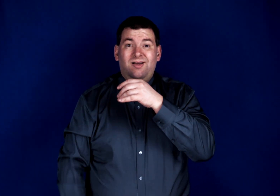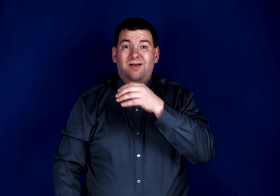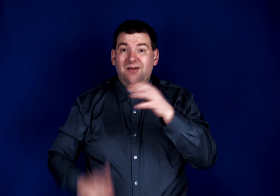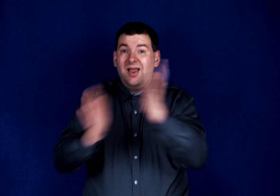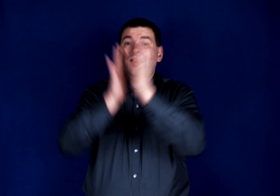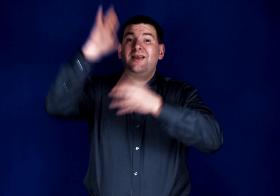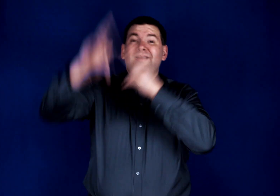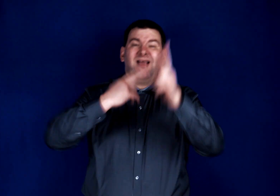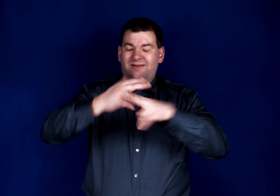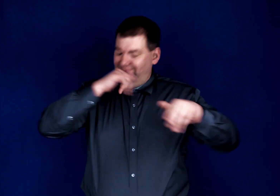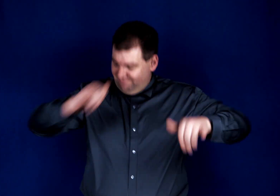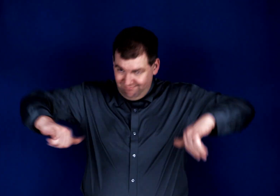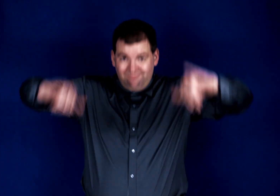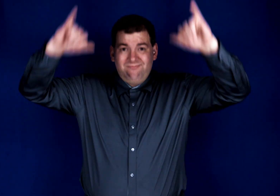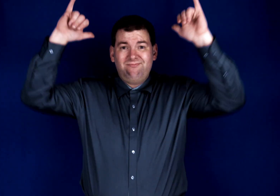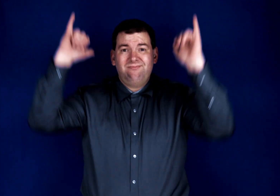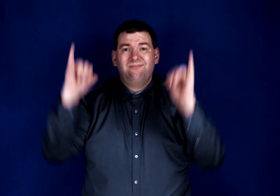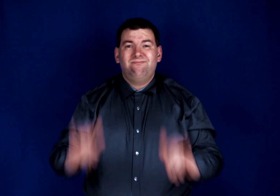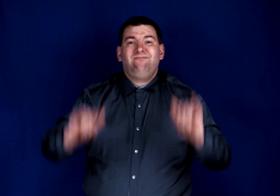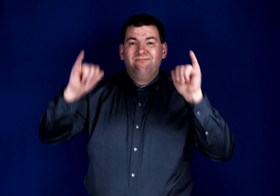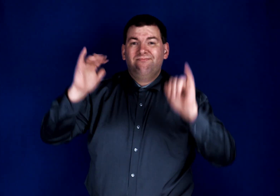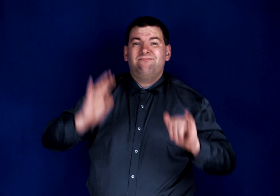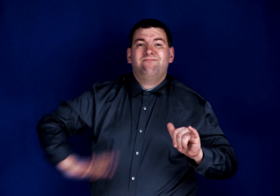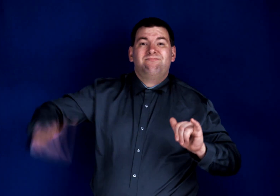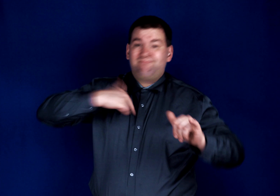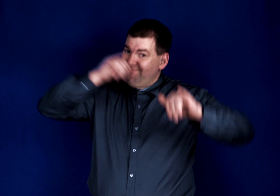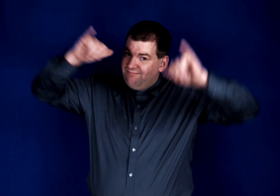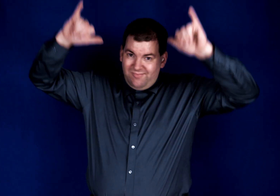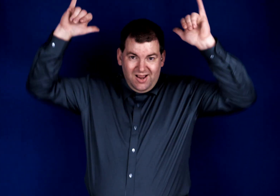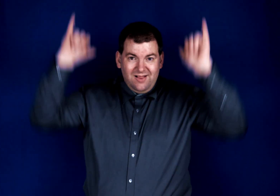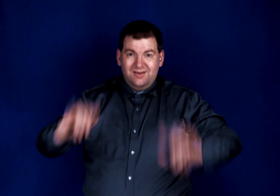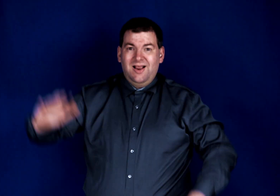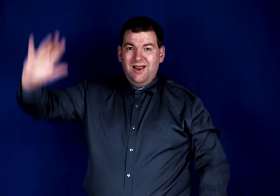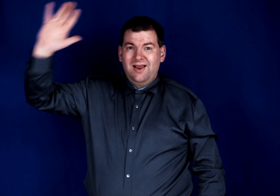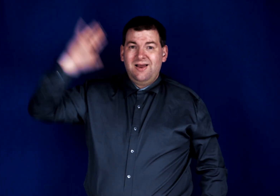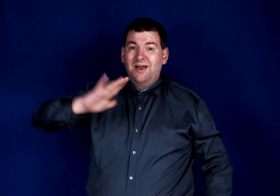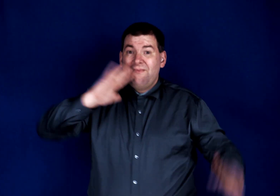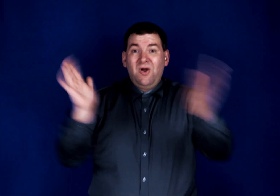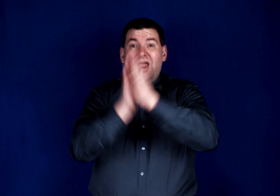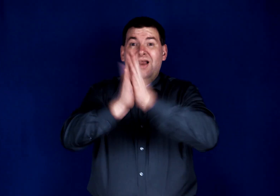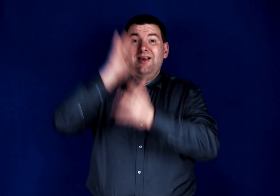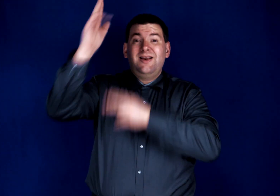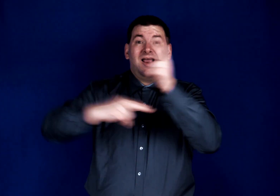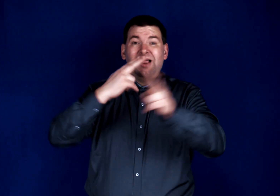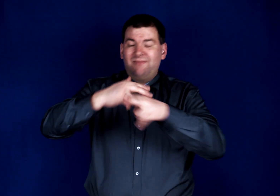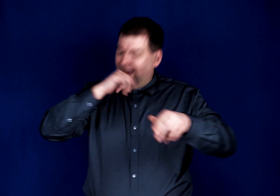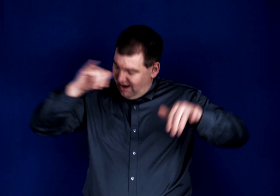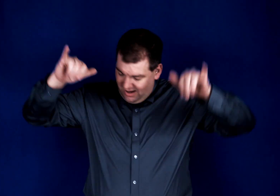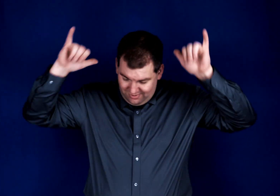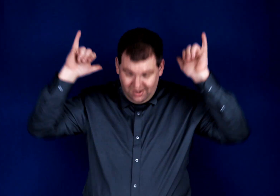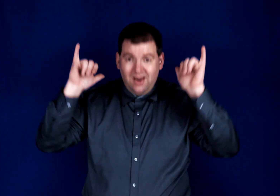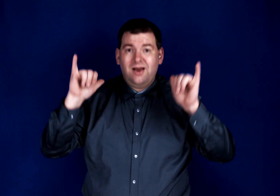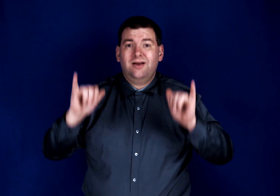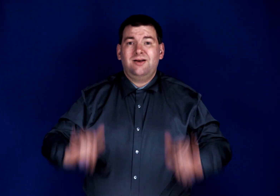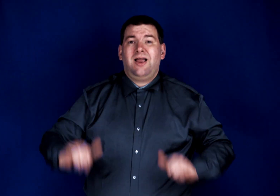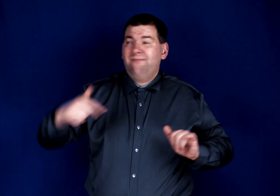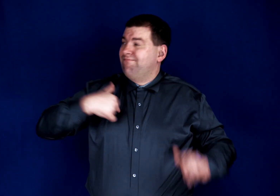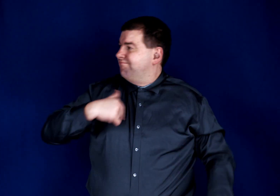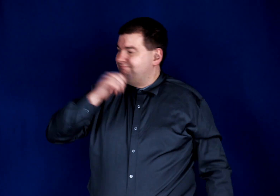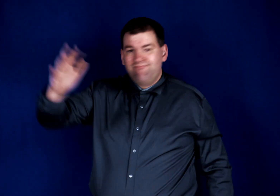Praise His name, I'm not the same. ( I'm not the same ) Praise His name, I'm not the same.